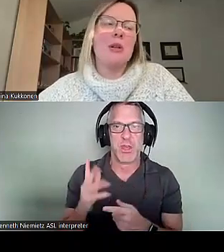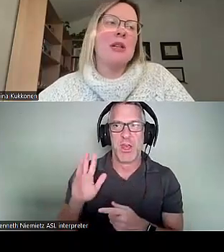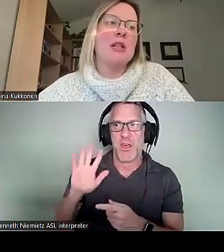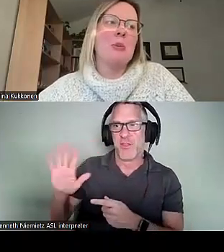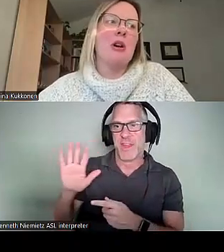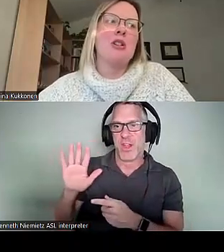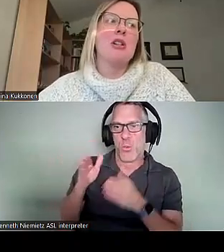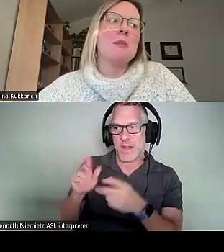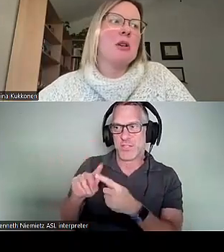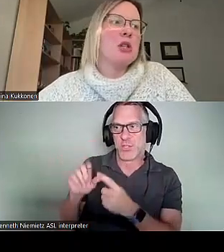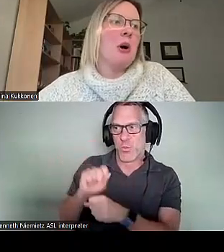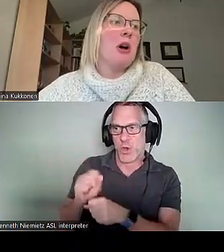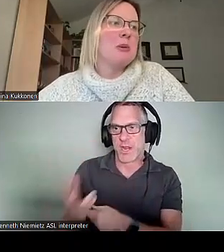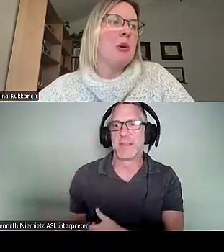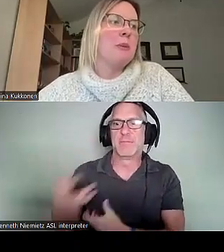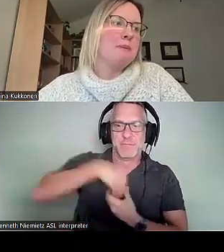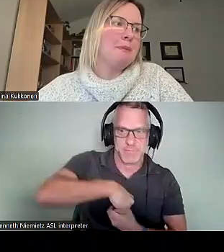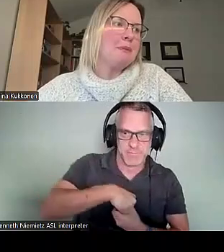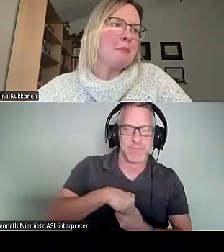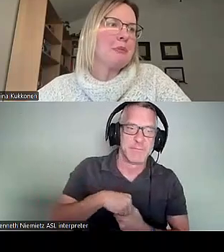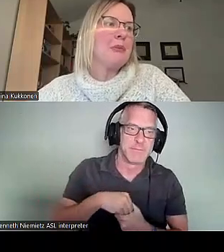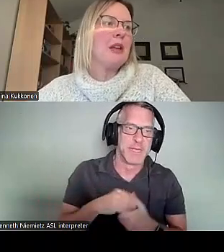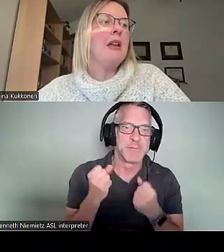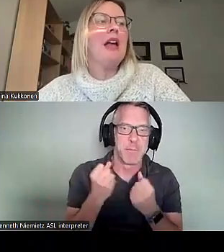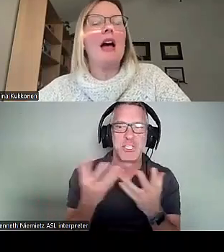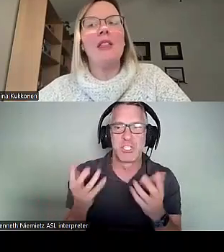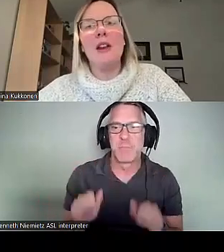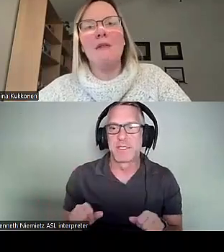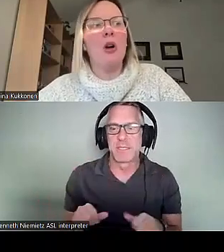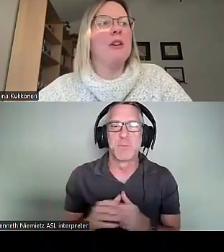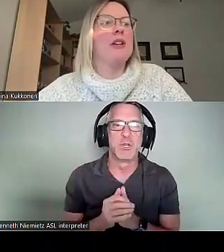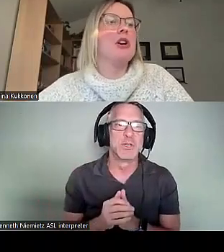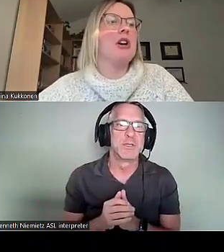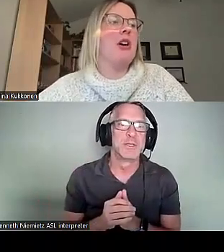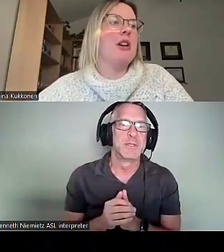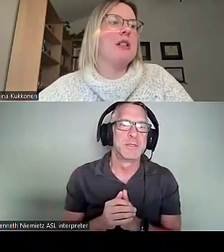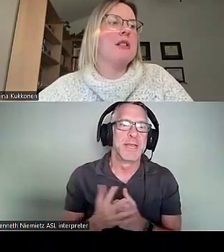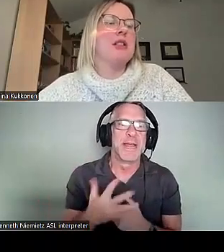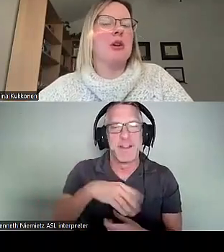working into the project as much as possible. And then involving target audiences and the